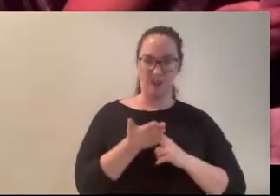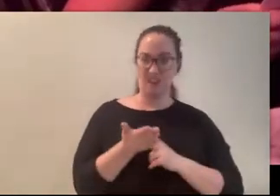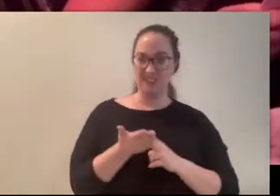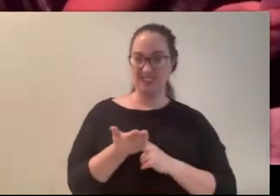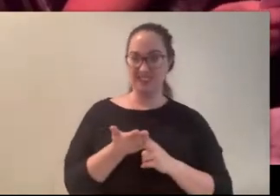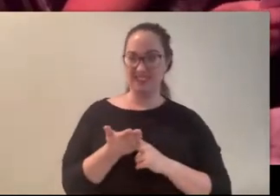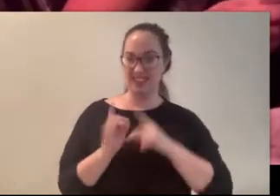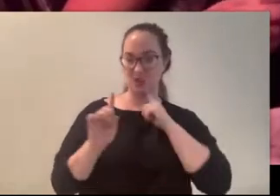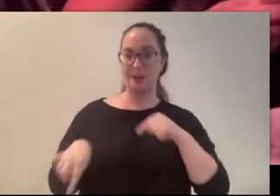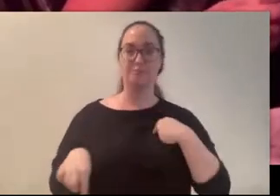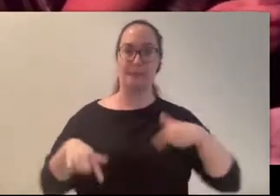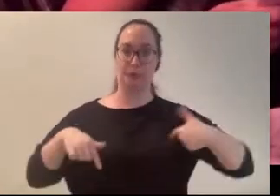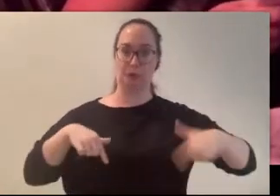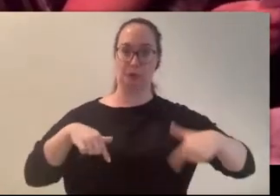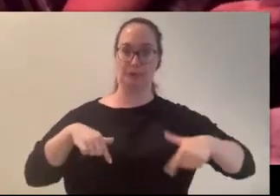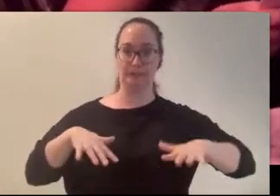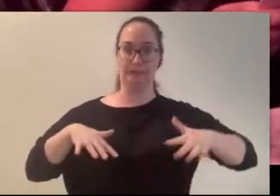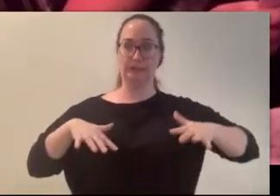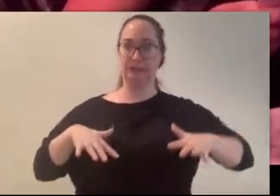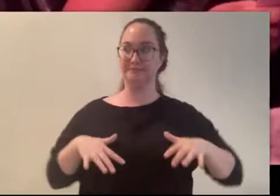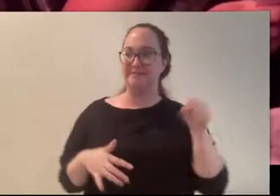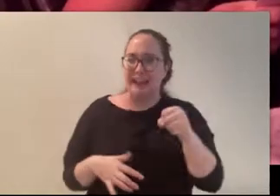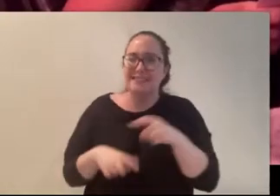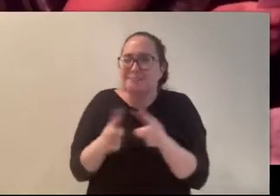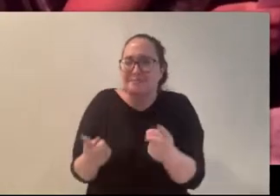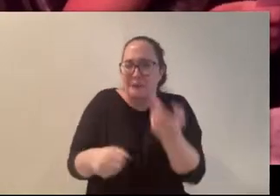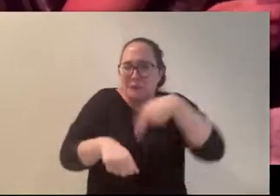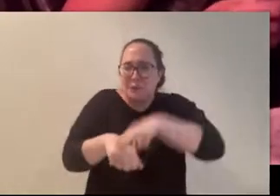was nervous, sure, but who wouldn’t be when you’re outside after dark?